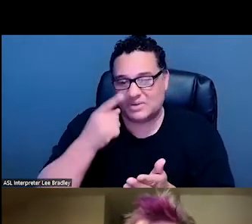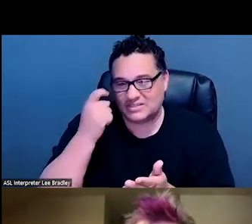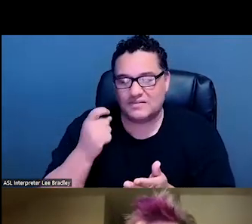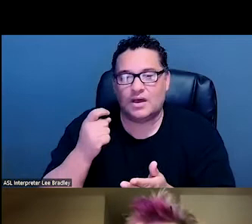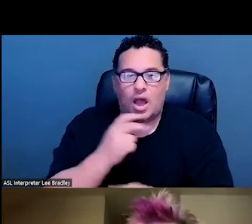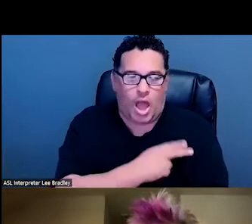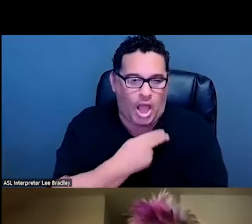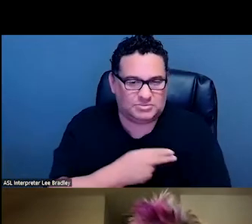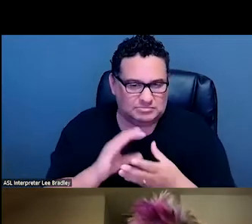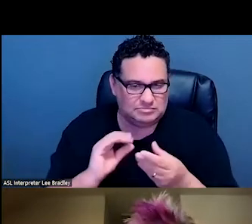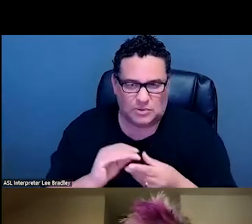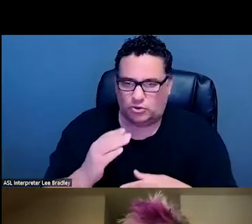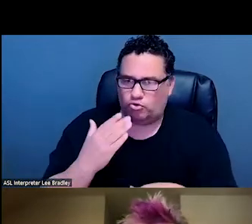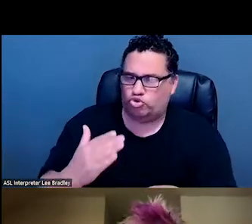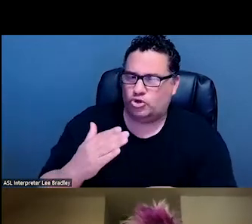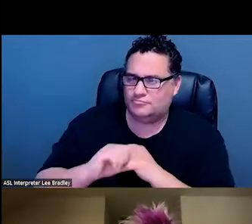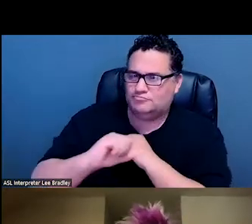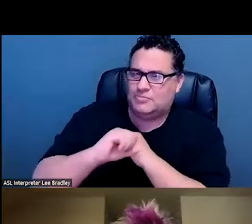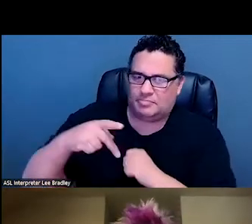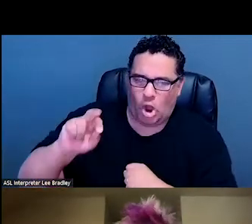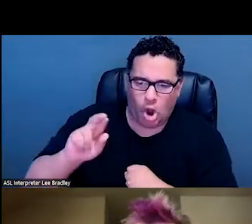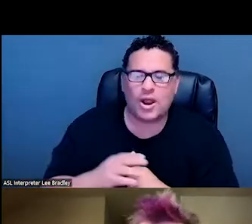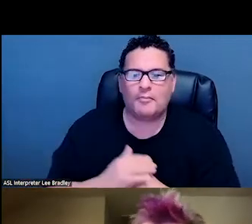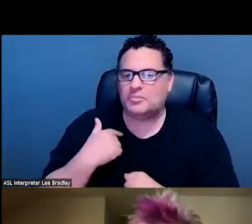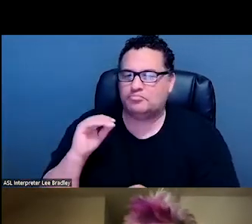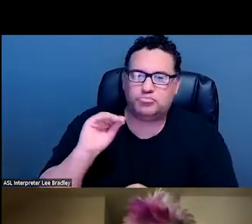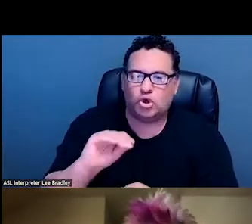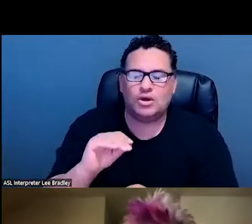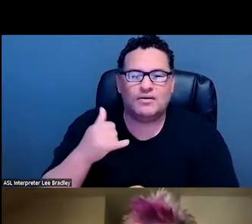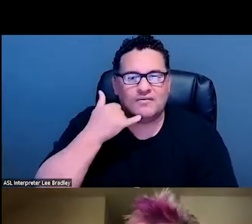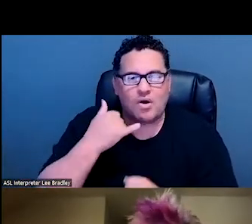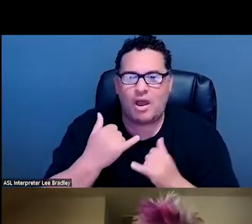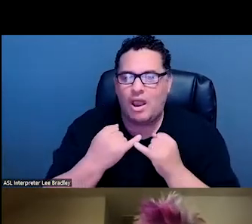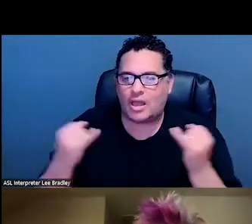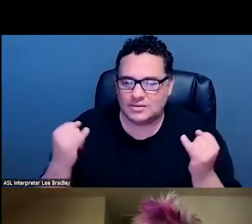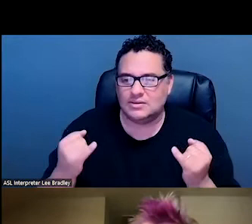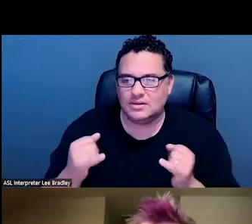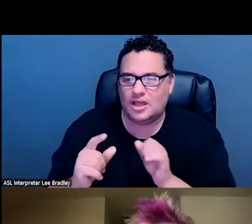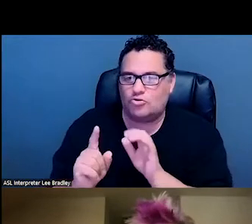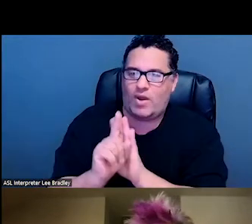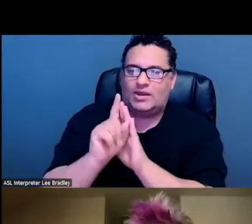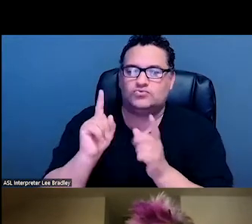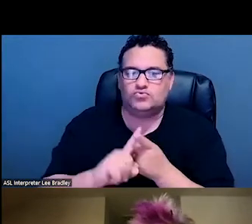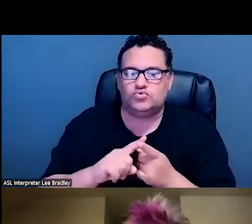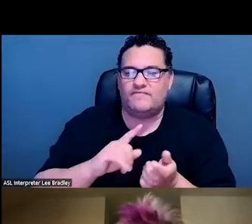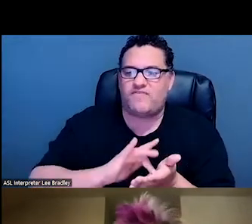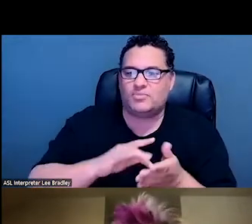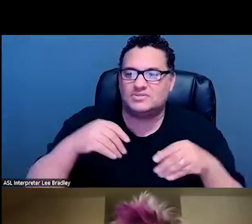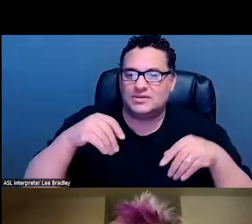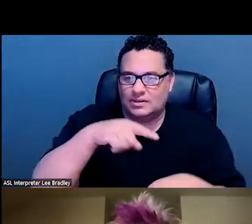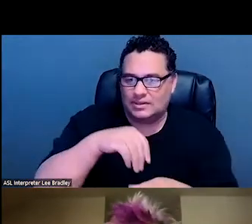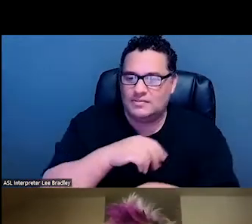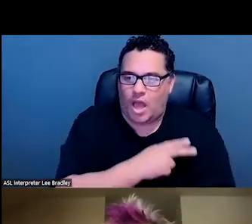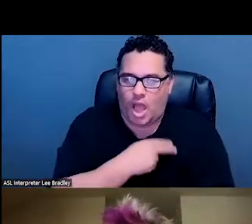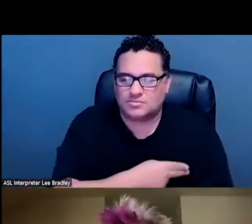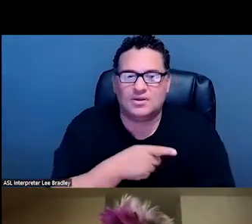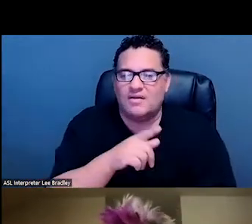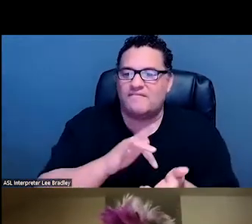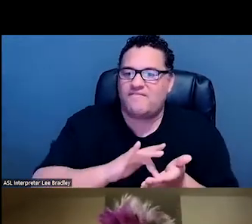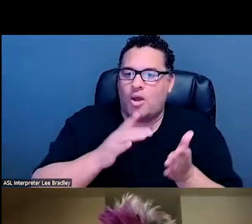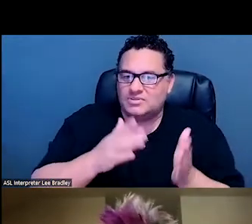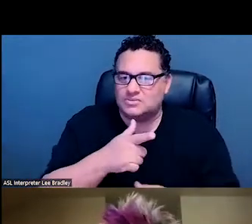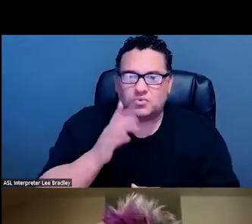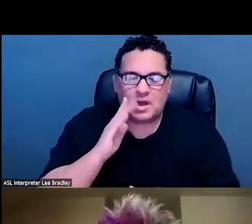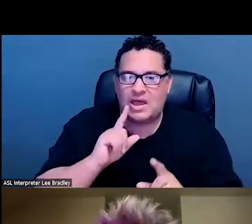GOOD PR HERE, RINGING THE PHARMACY, PHARMACIST WILL ANSWER BETWEEN FILLING HOSPITAL ORDERS.